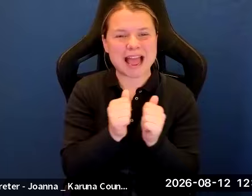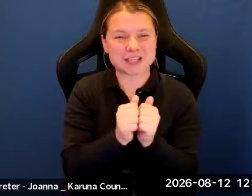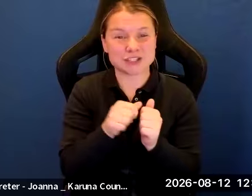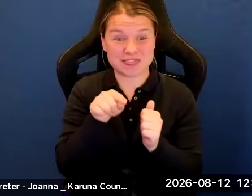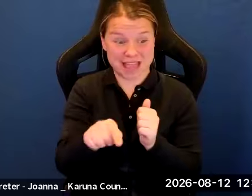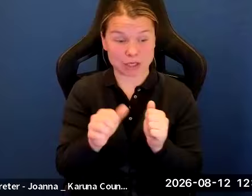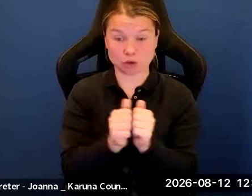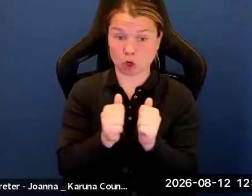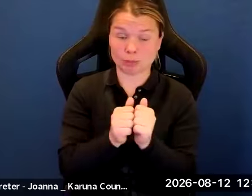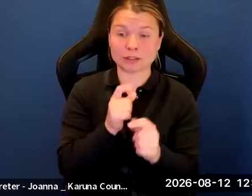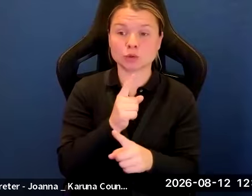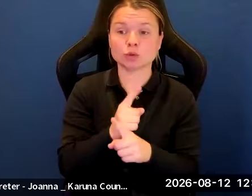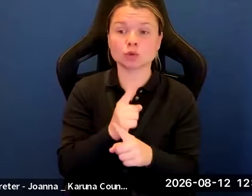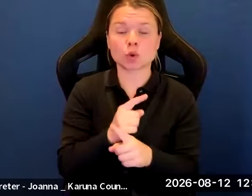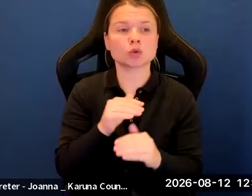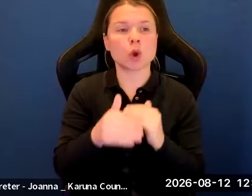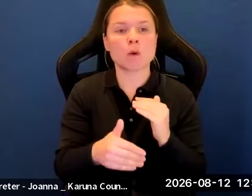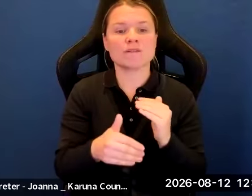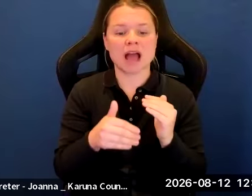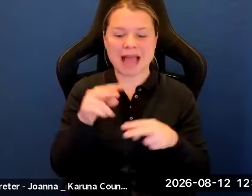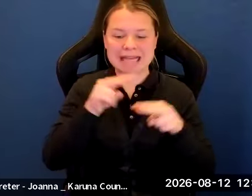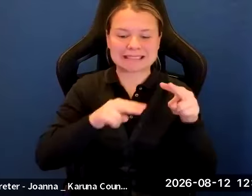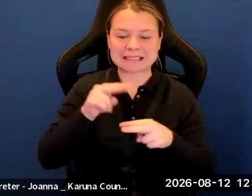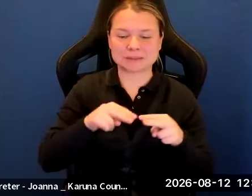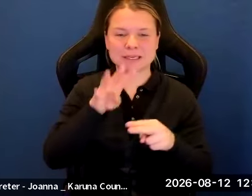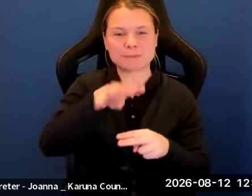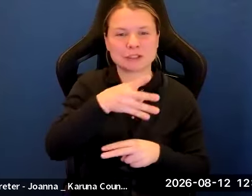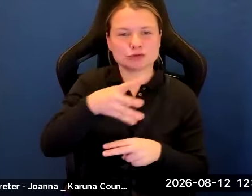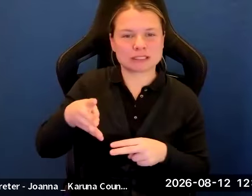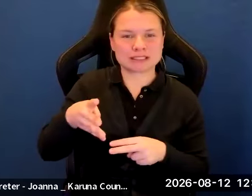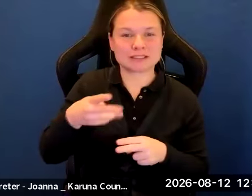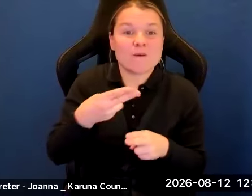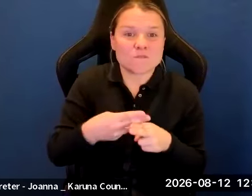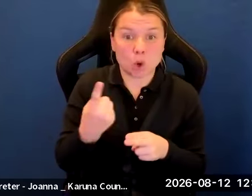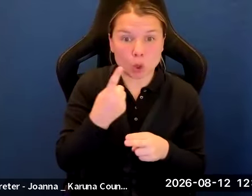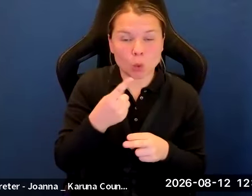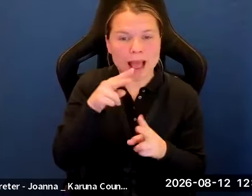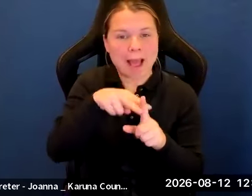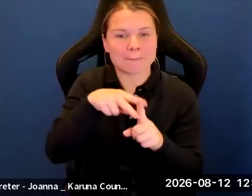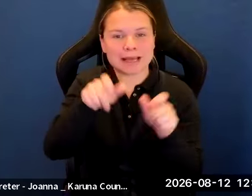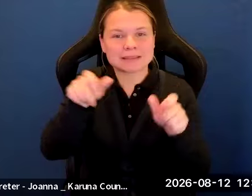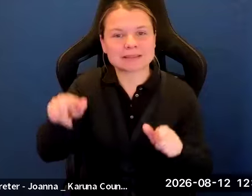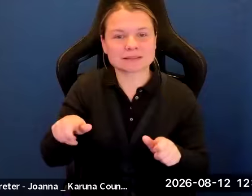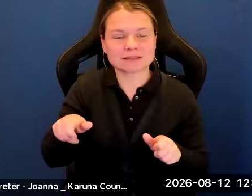guidelines but we have also included on the information , on the information page there is a document that is an